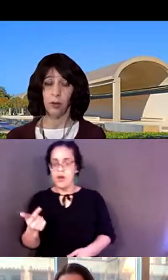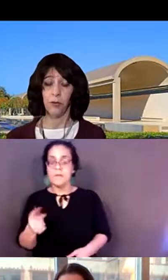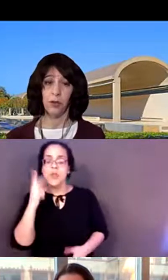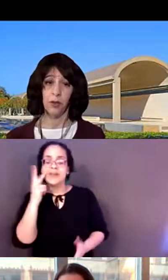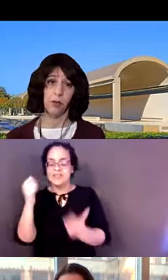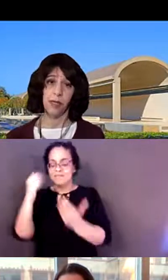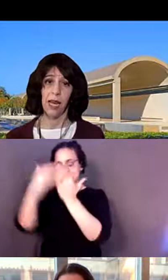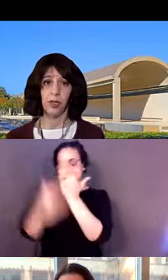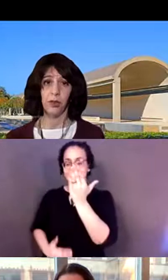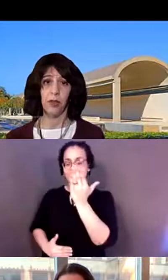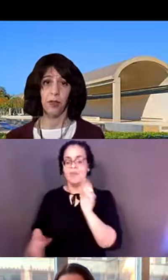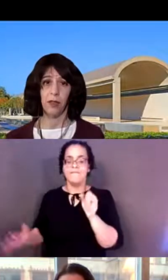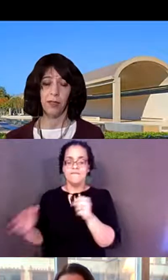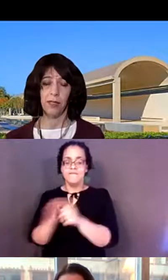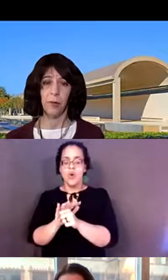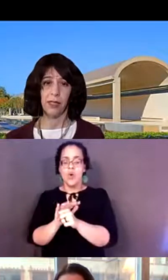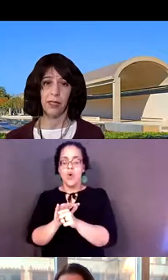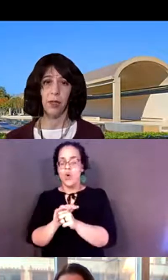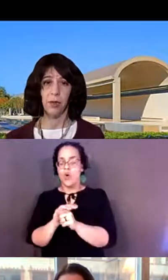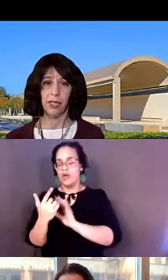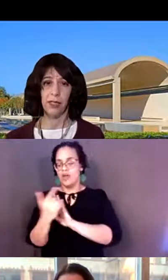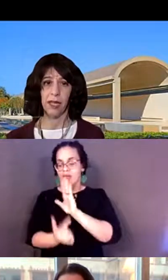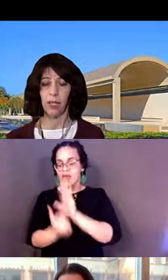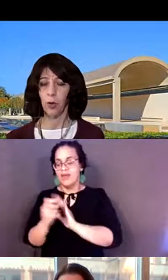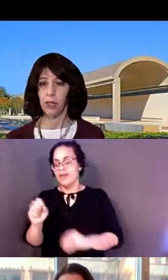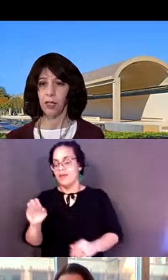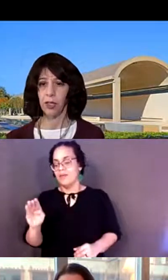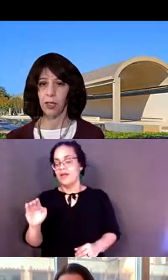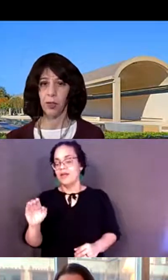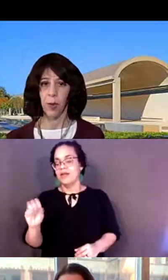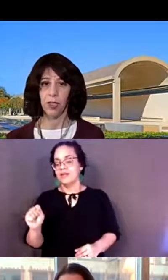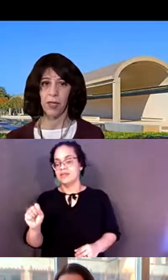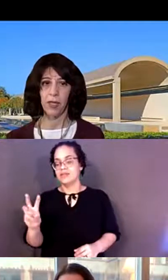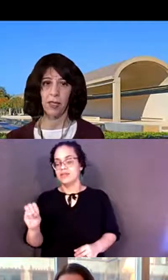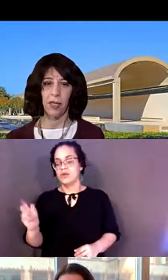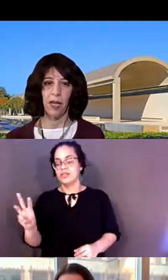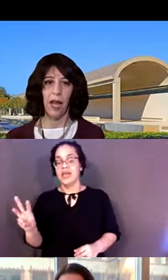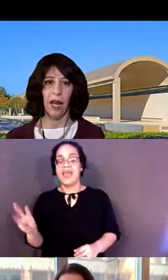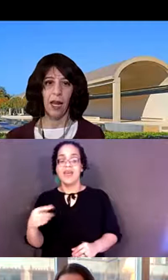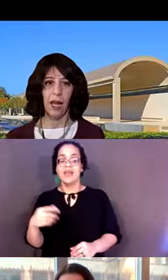full statute Senate Bill 1606 at the Oregon